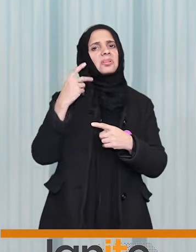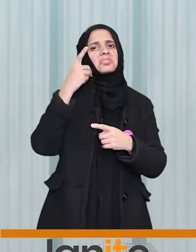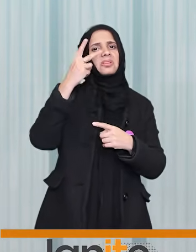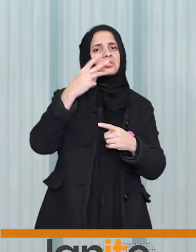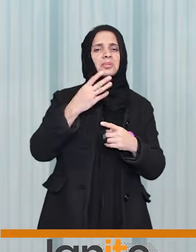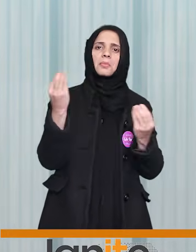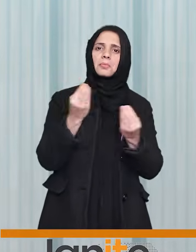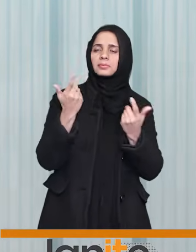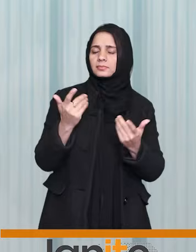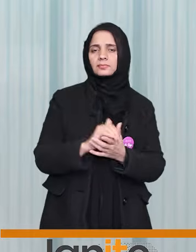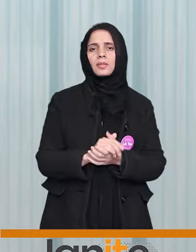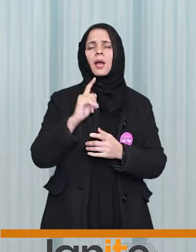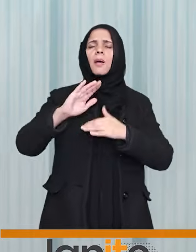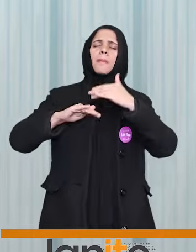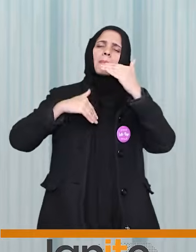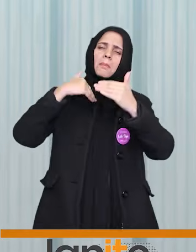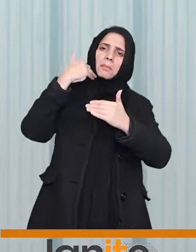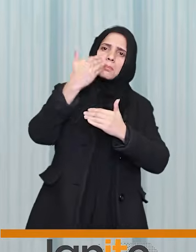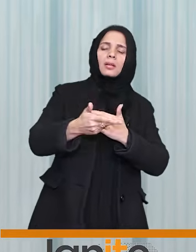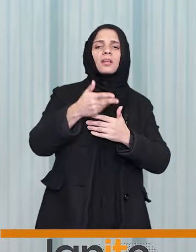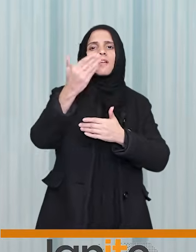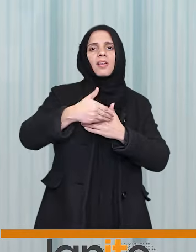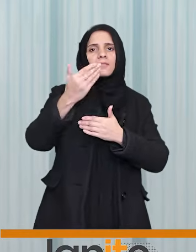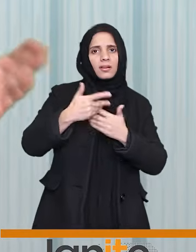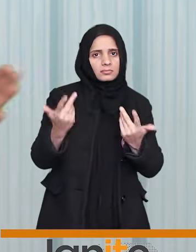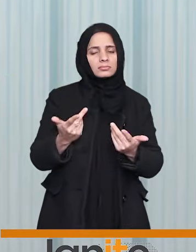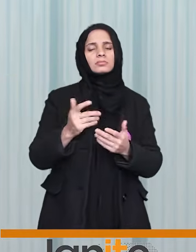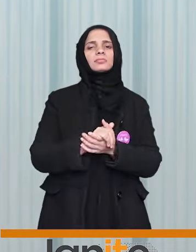All the others came much later. Fiverr came after the mid of 2000.